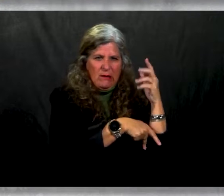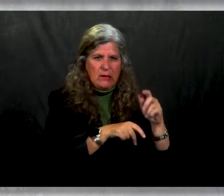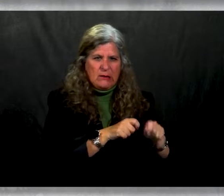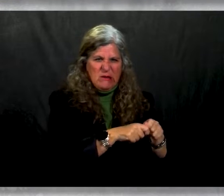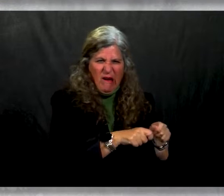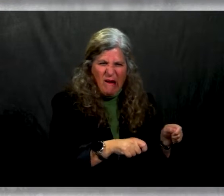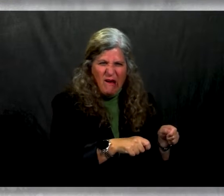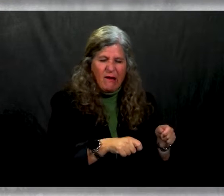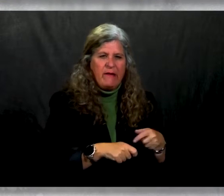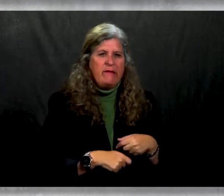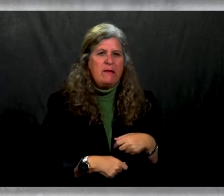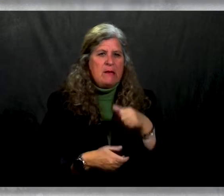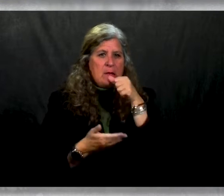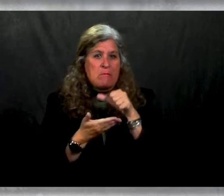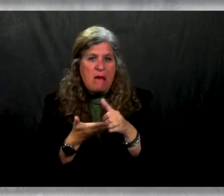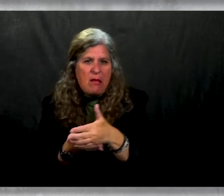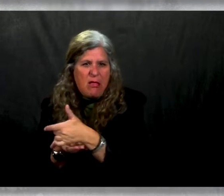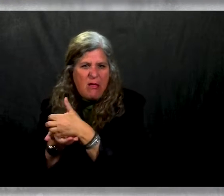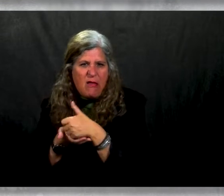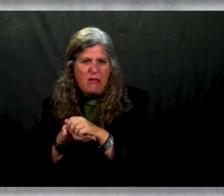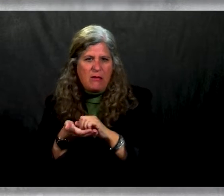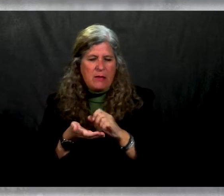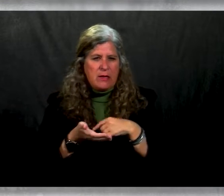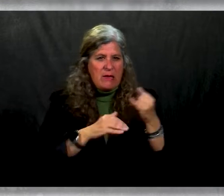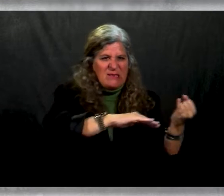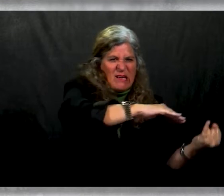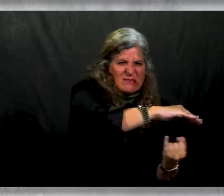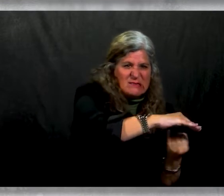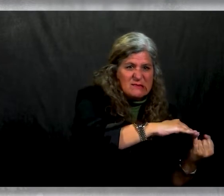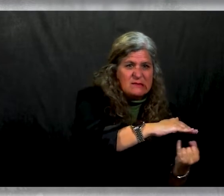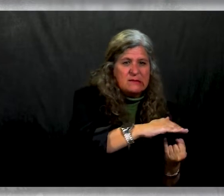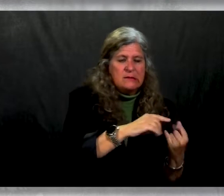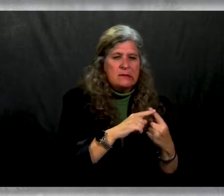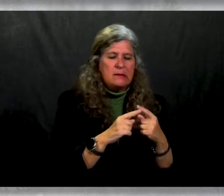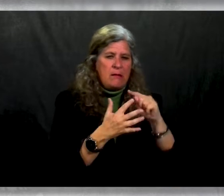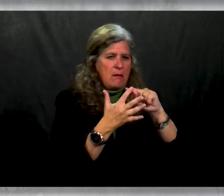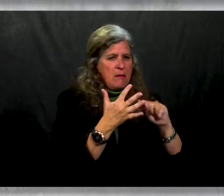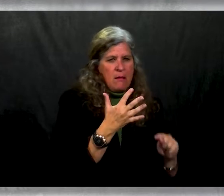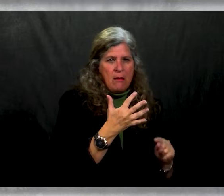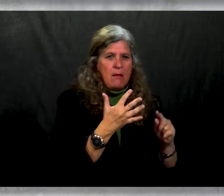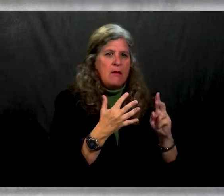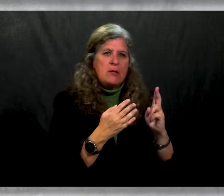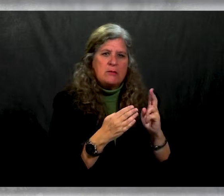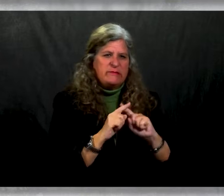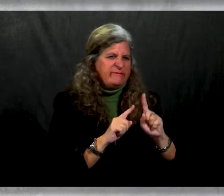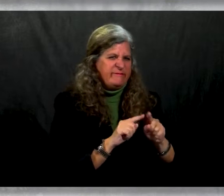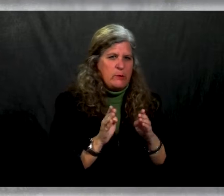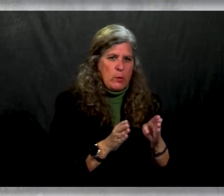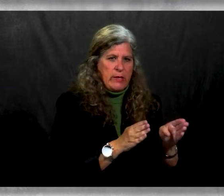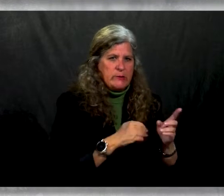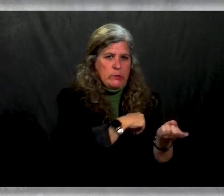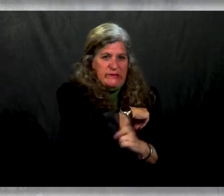mail being confiscated, solitary confinement. These are all means they used to discipline